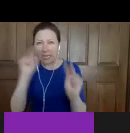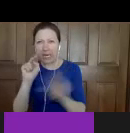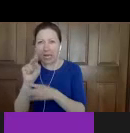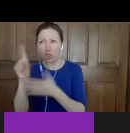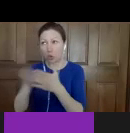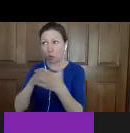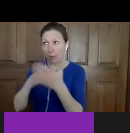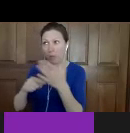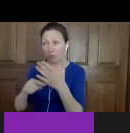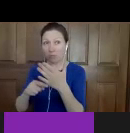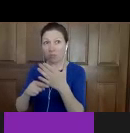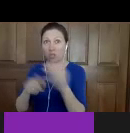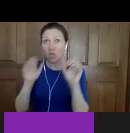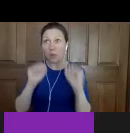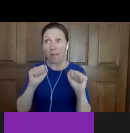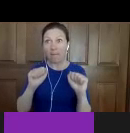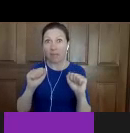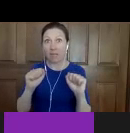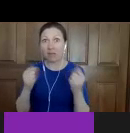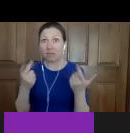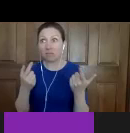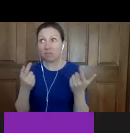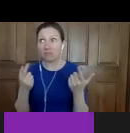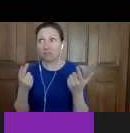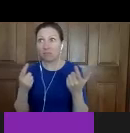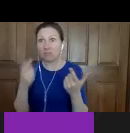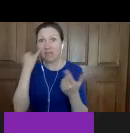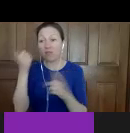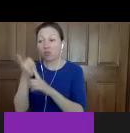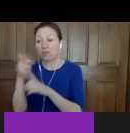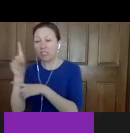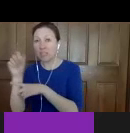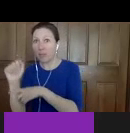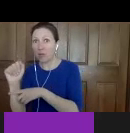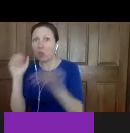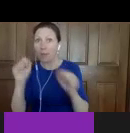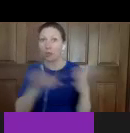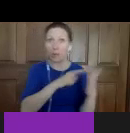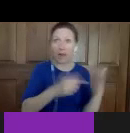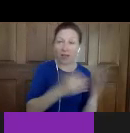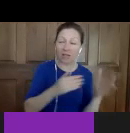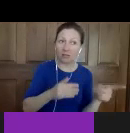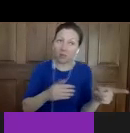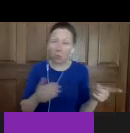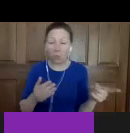against based on the ADA. But yeah, I mean, as a supervisor, as a manager, you know you've